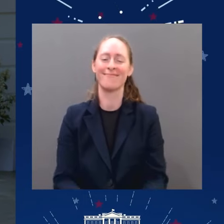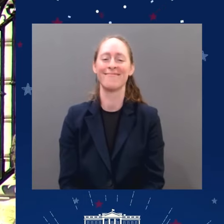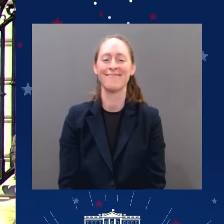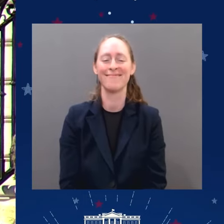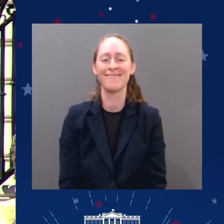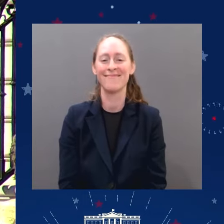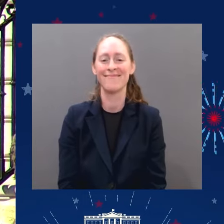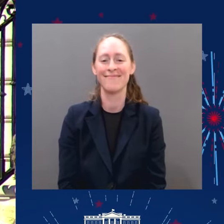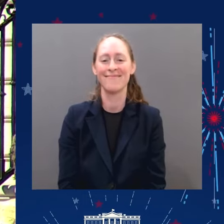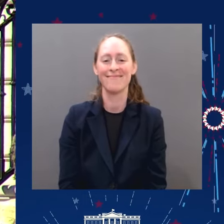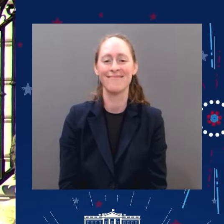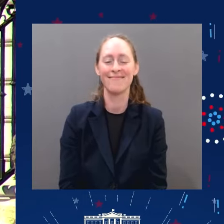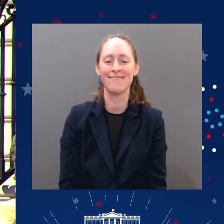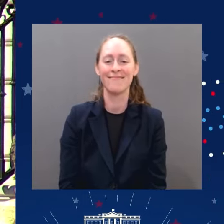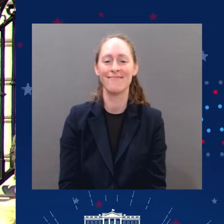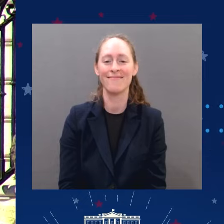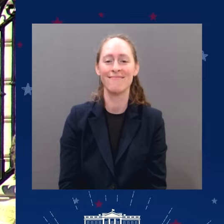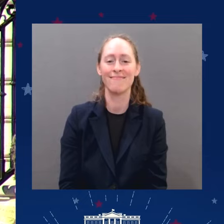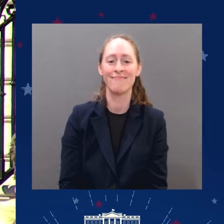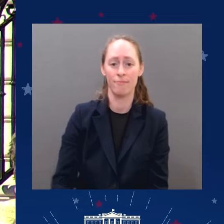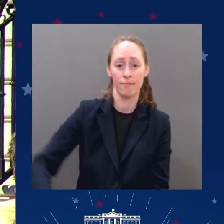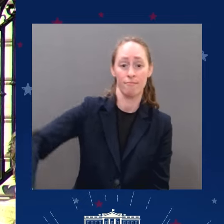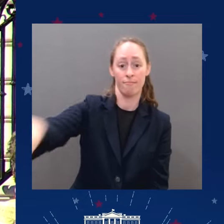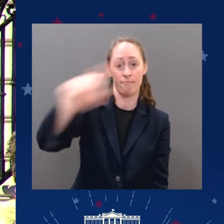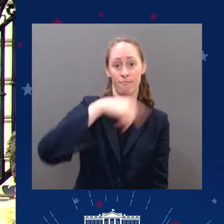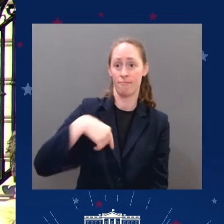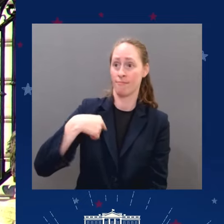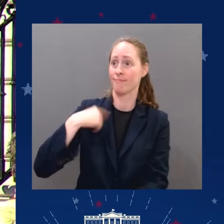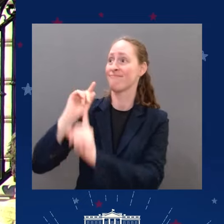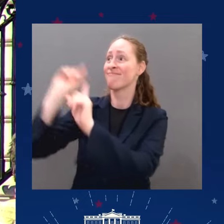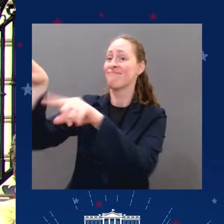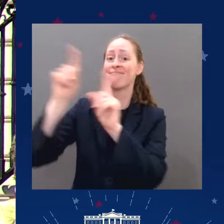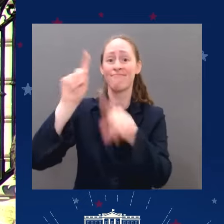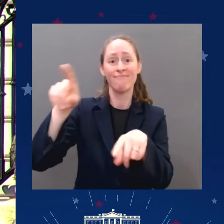those who have given the last full measure of devotion.